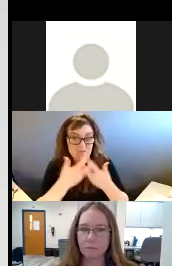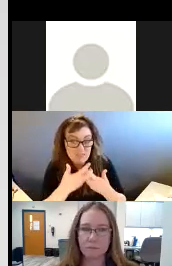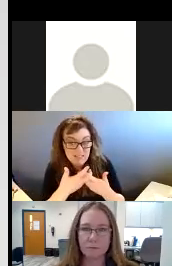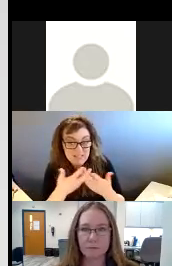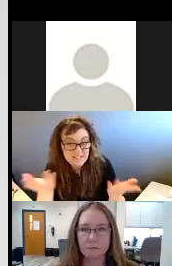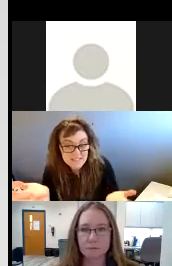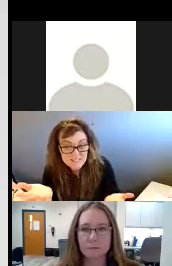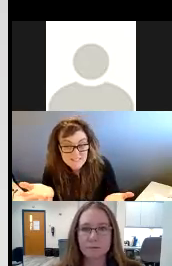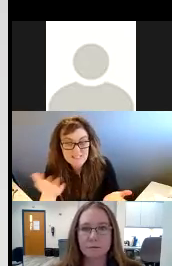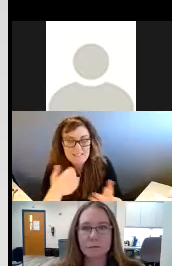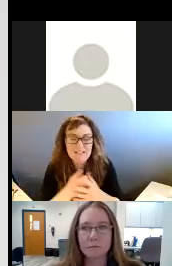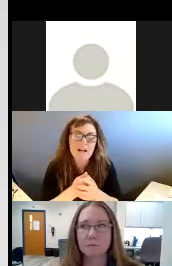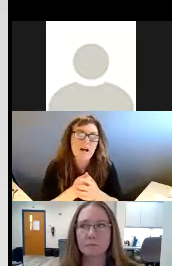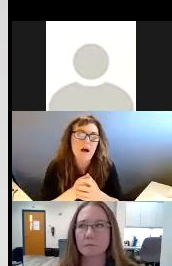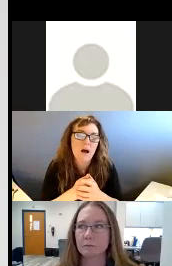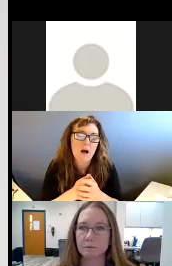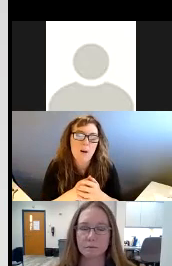THE FAMILY WAS ALREADY CONSIDERING CONVERTING